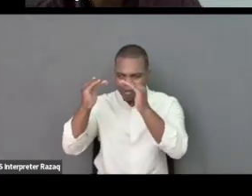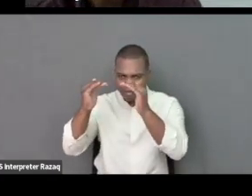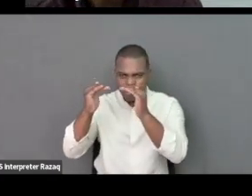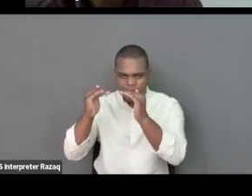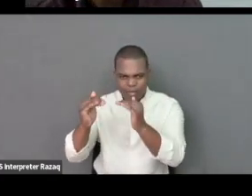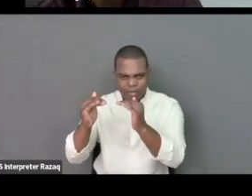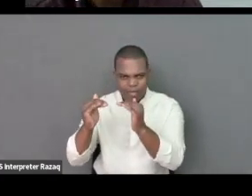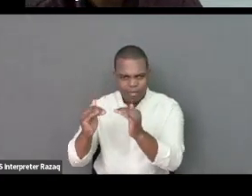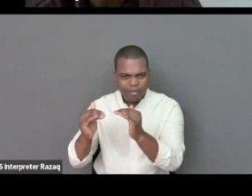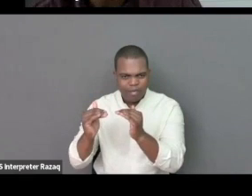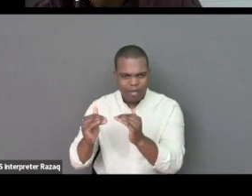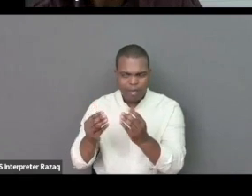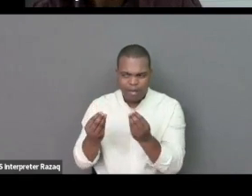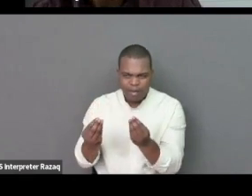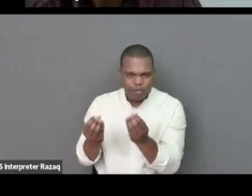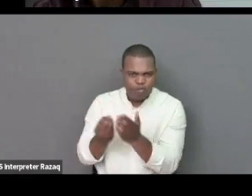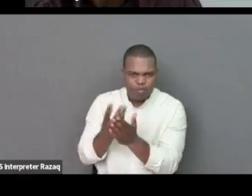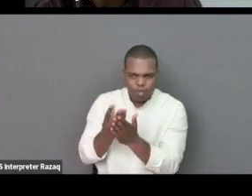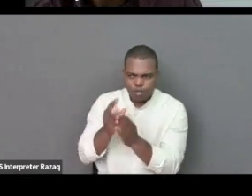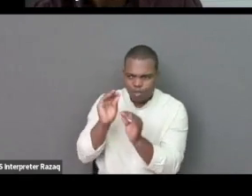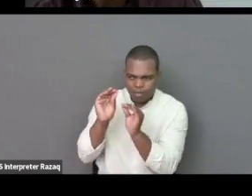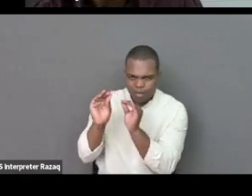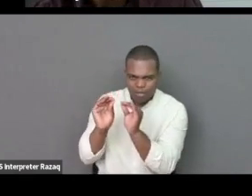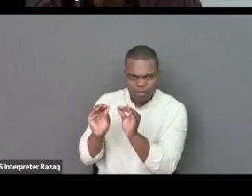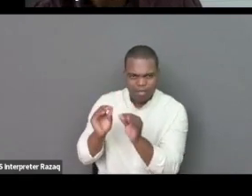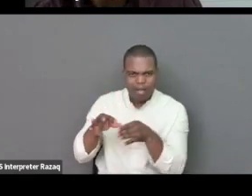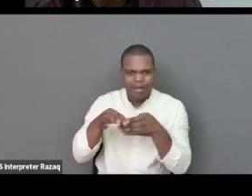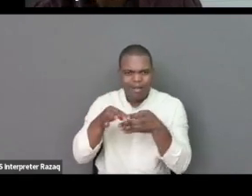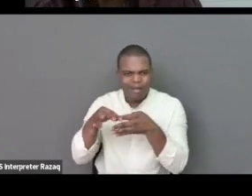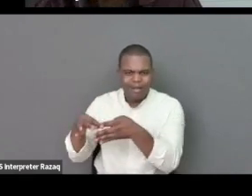the web page URL where the problem occurs, and some technical details